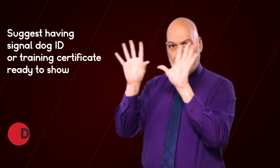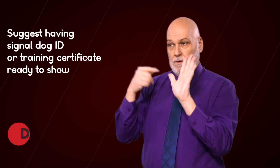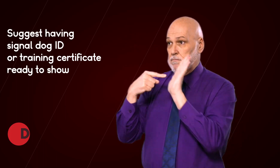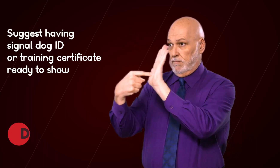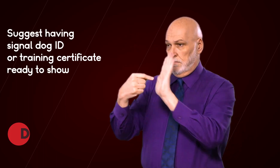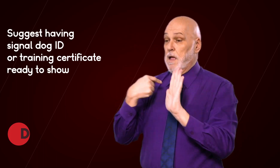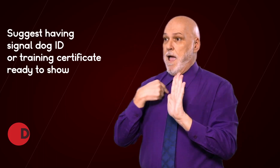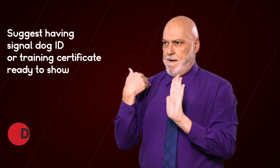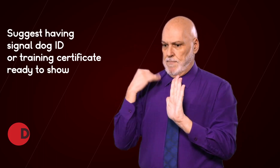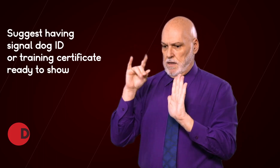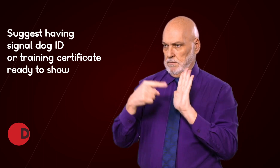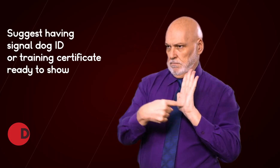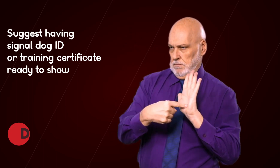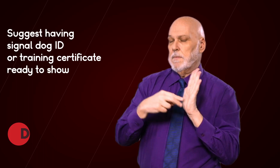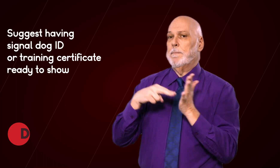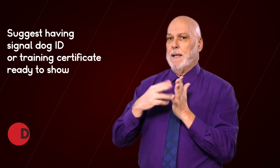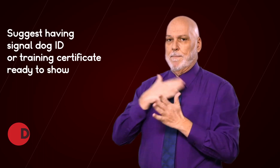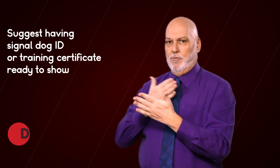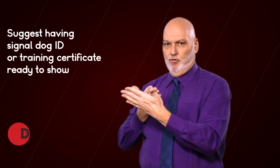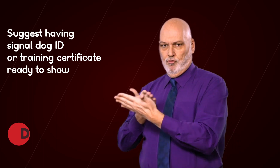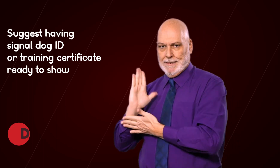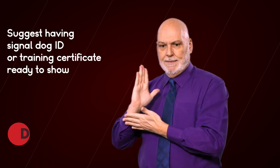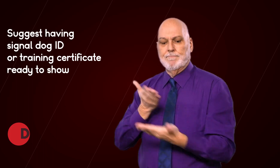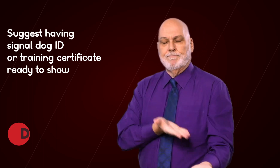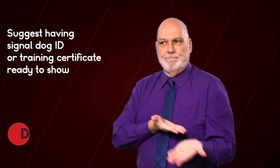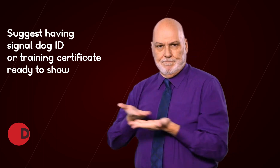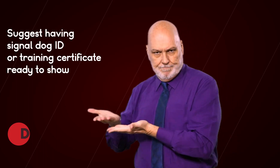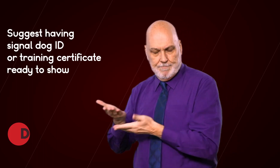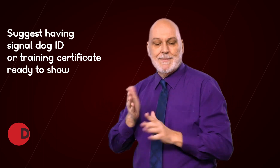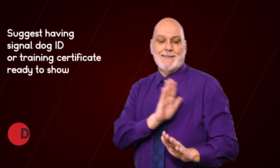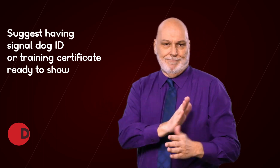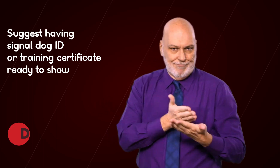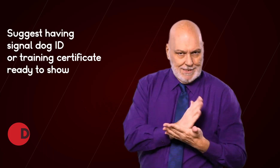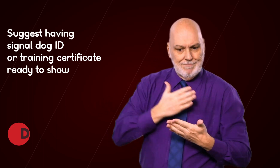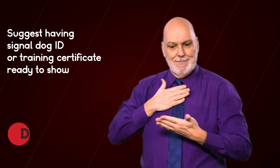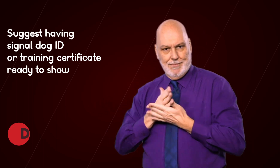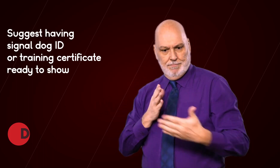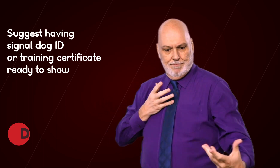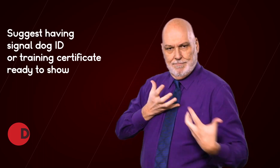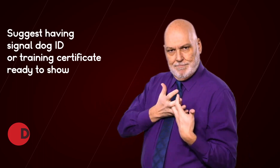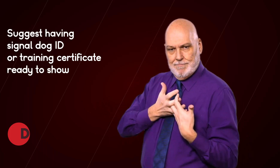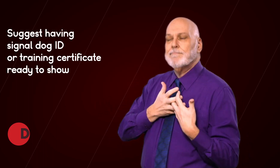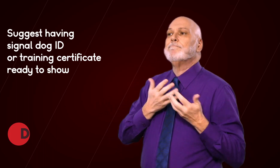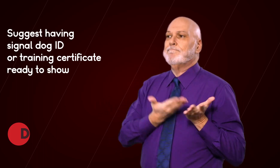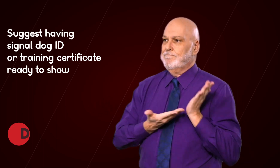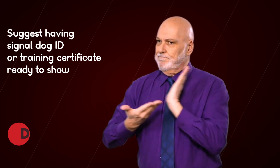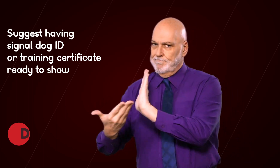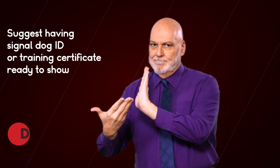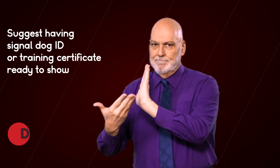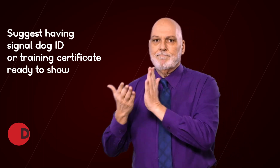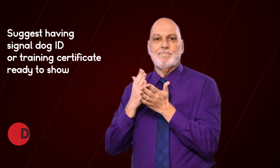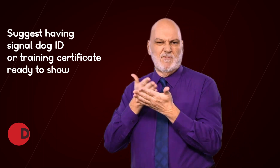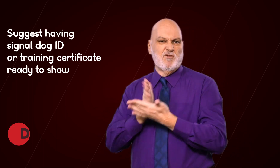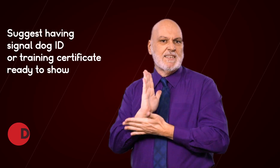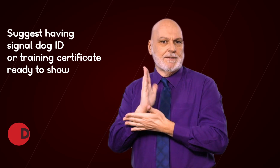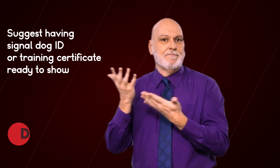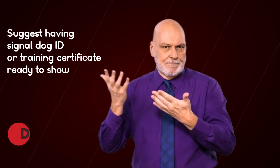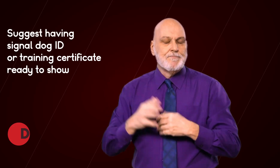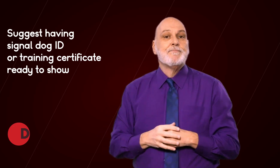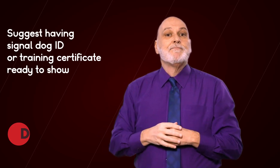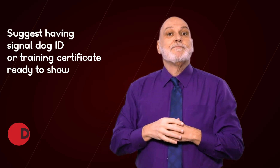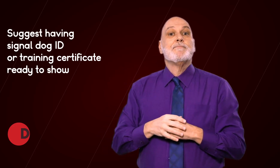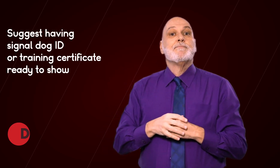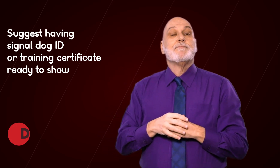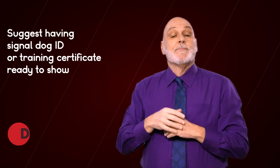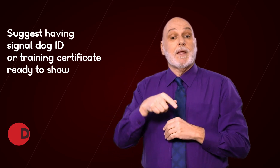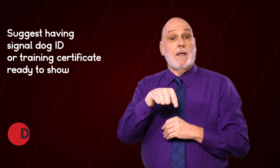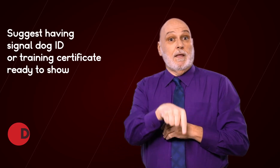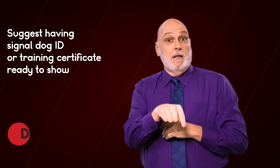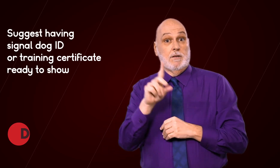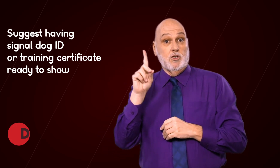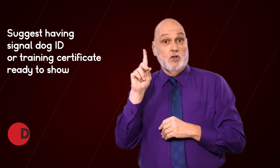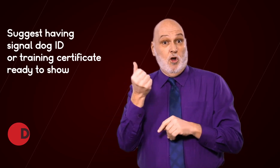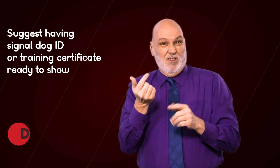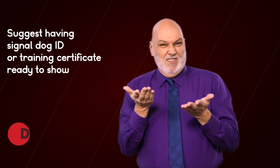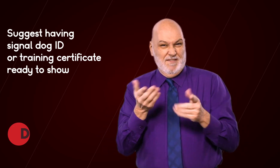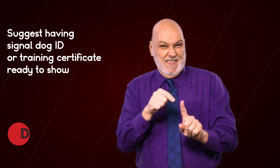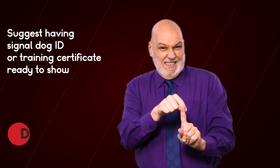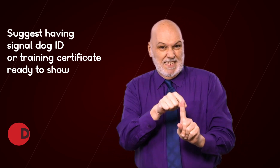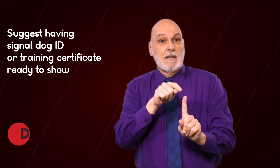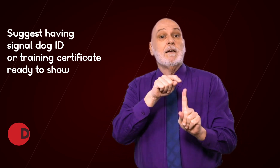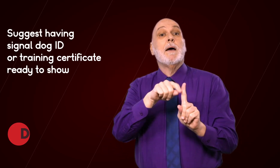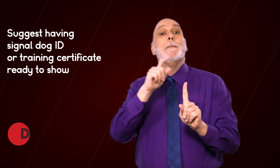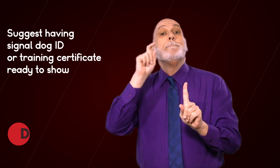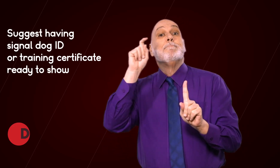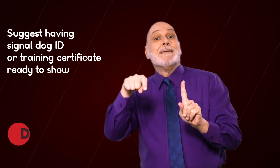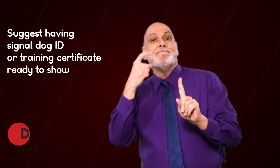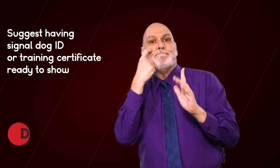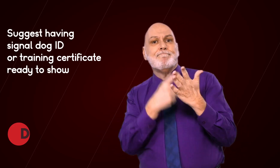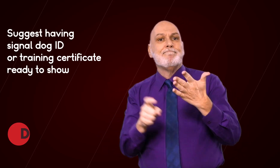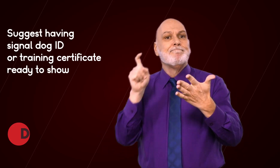The service dog should ideally be clearly identified by wearing a